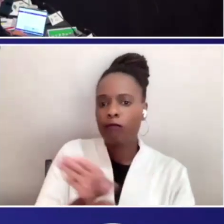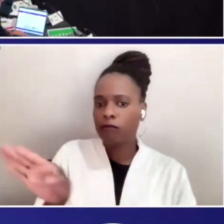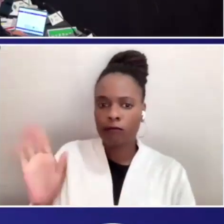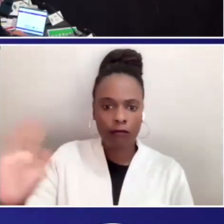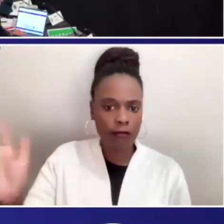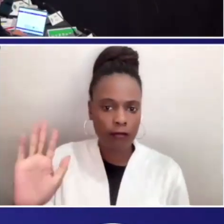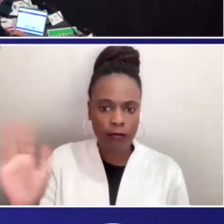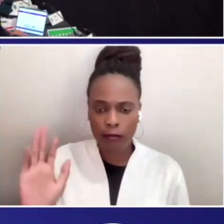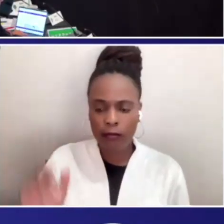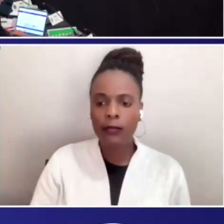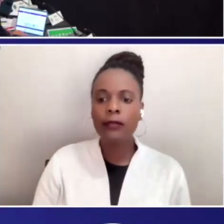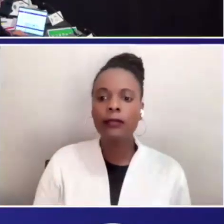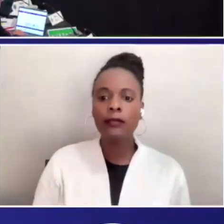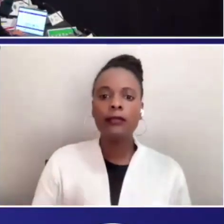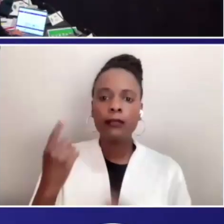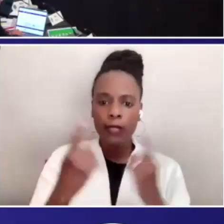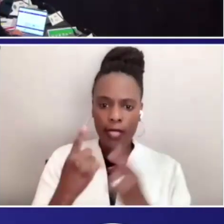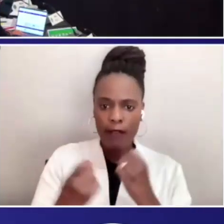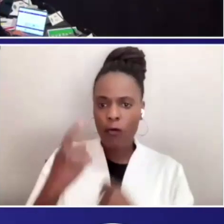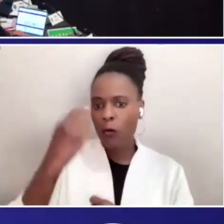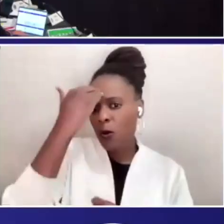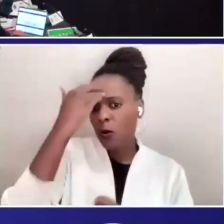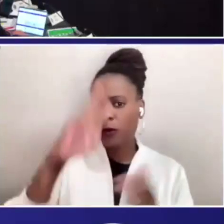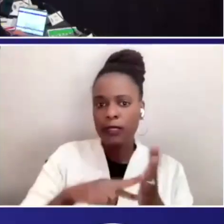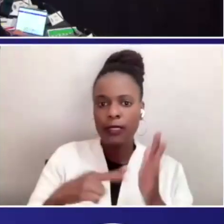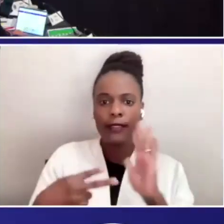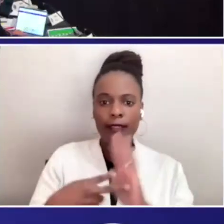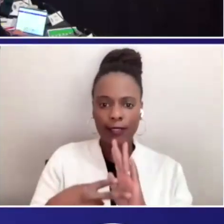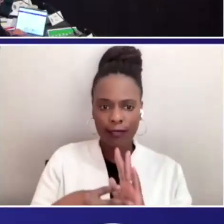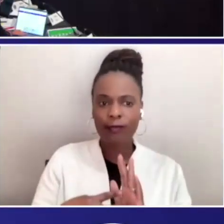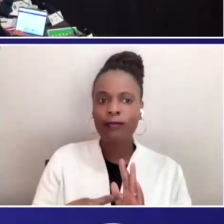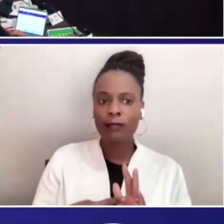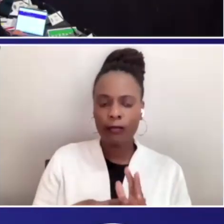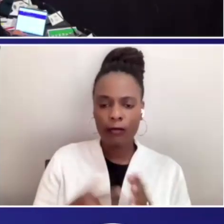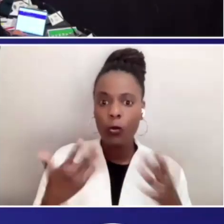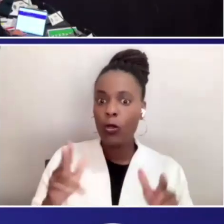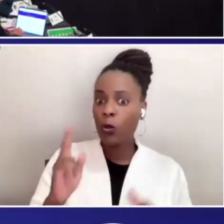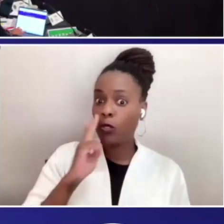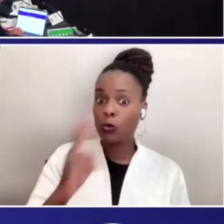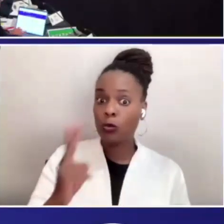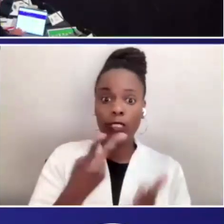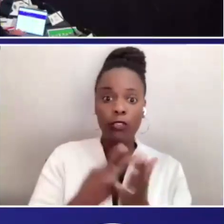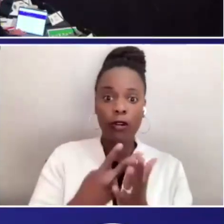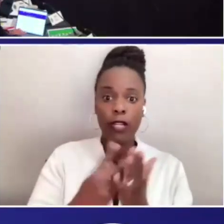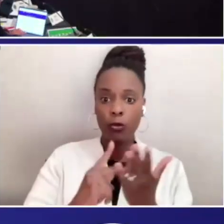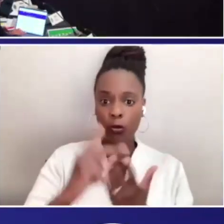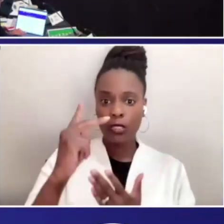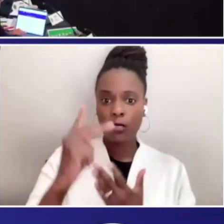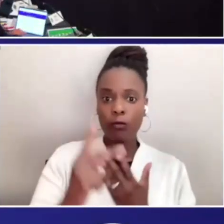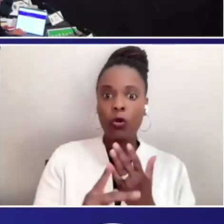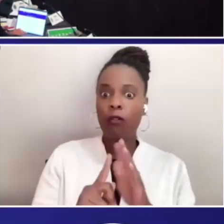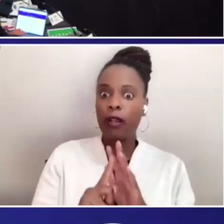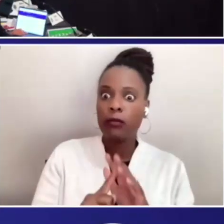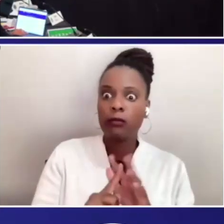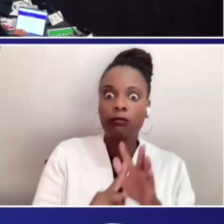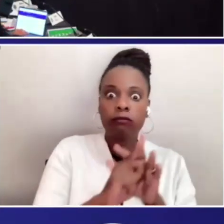And again, I think everyone knows our intent is we don't want to see graduate programs suddenly becoming professional